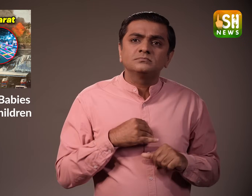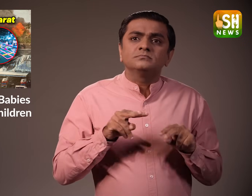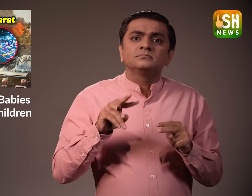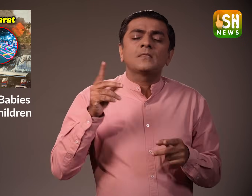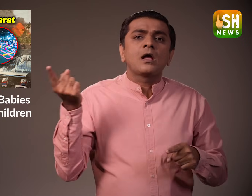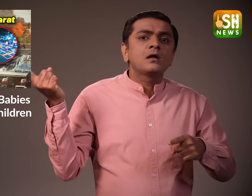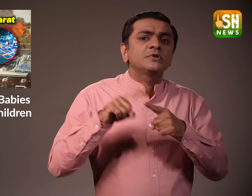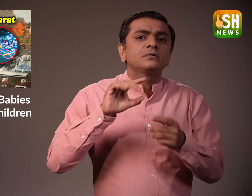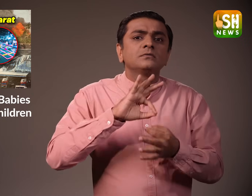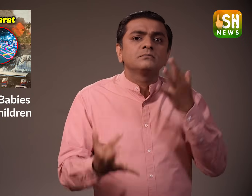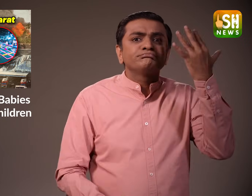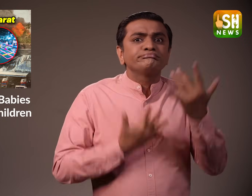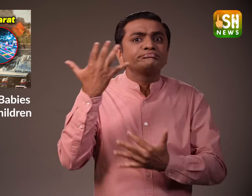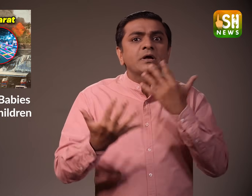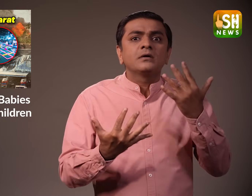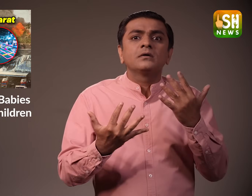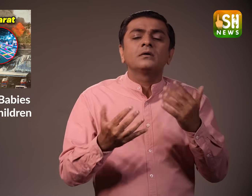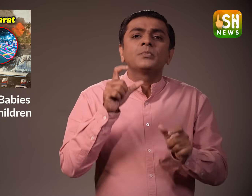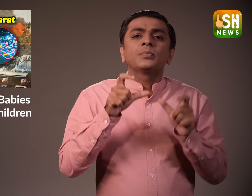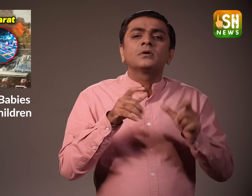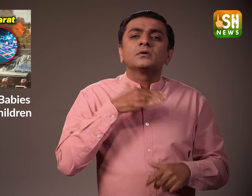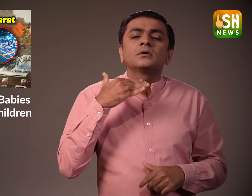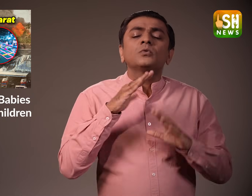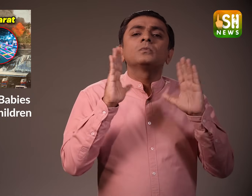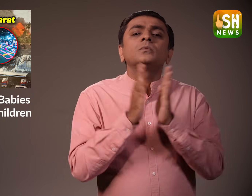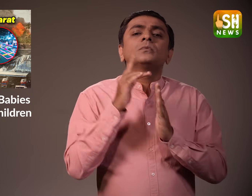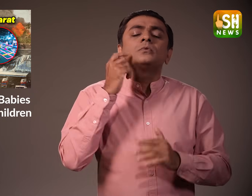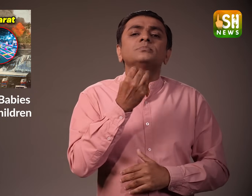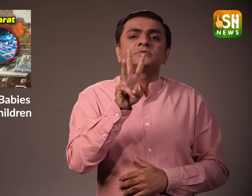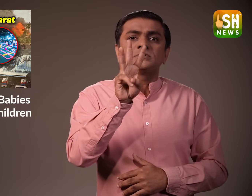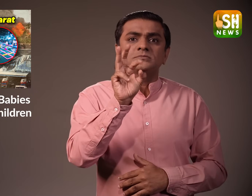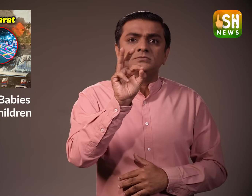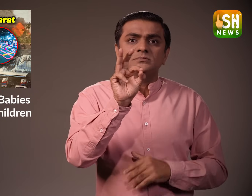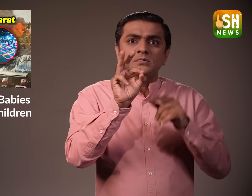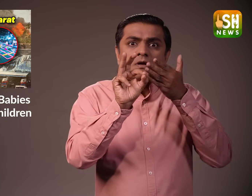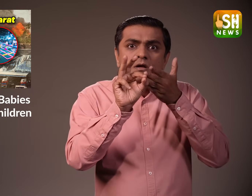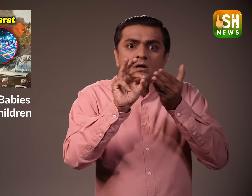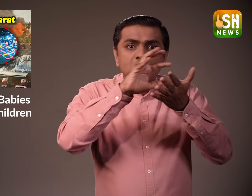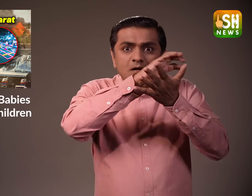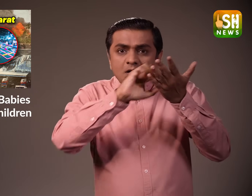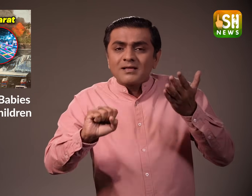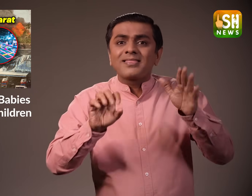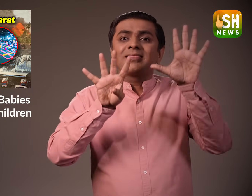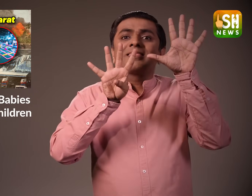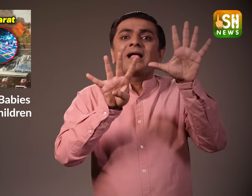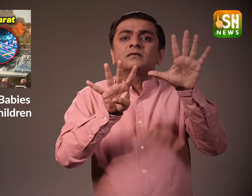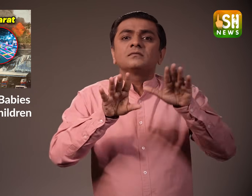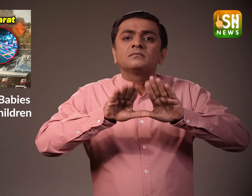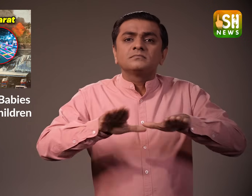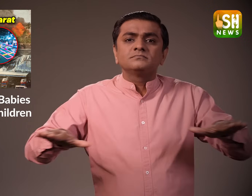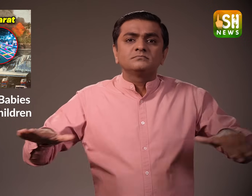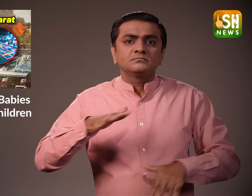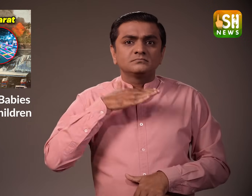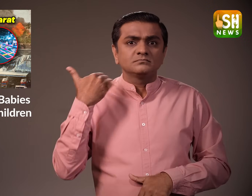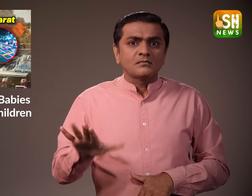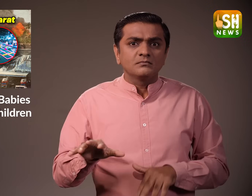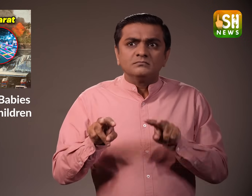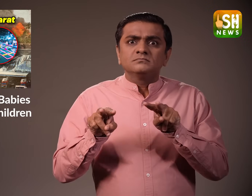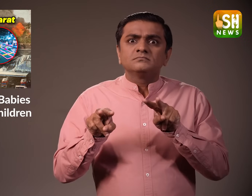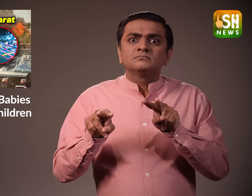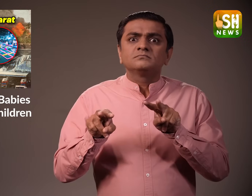There was a fire accident in which 33 people, including 9 children, died.